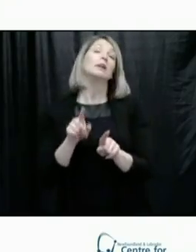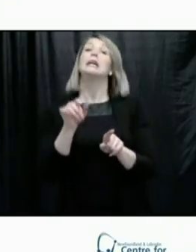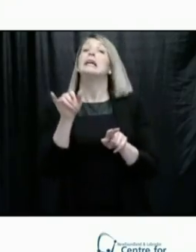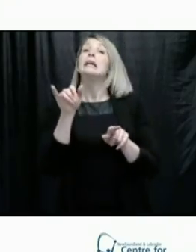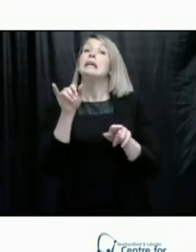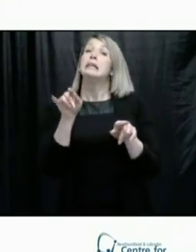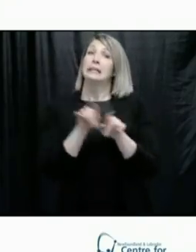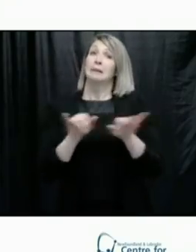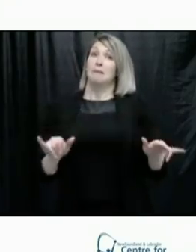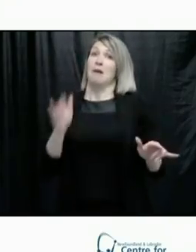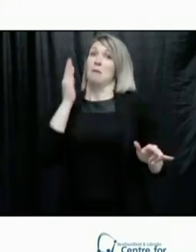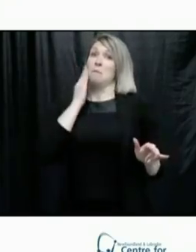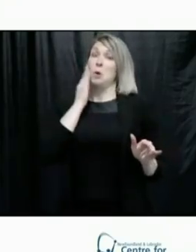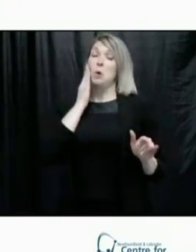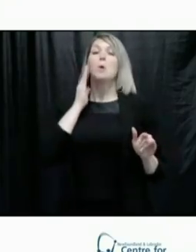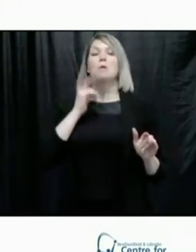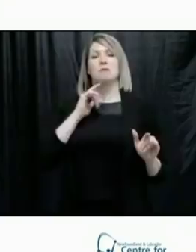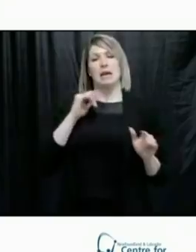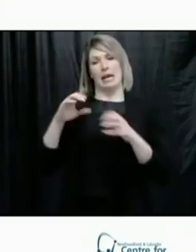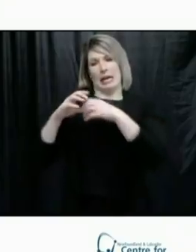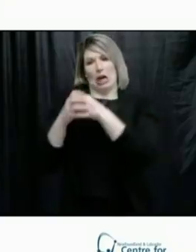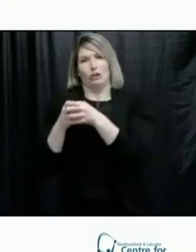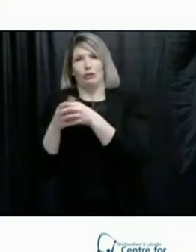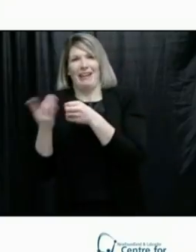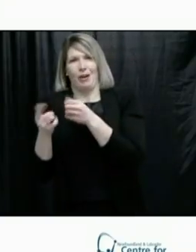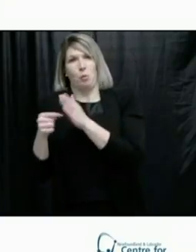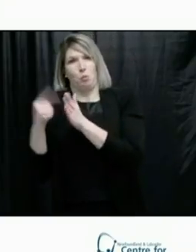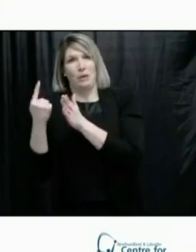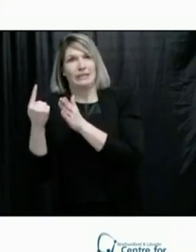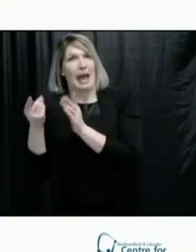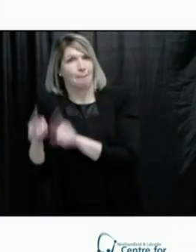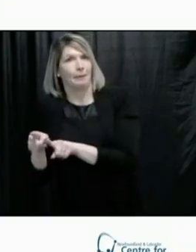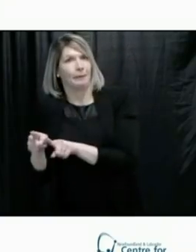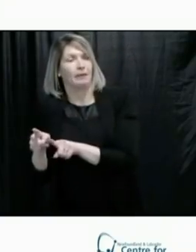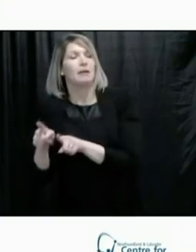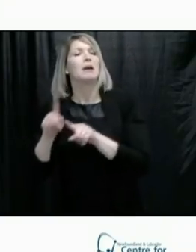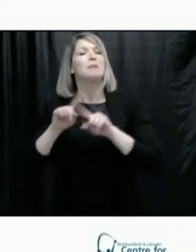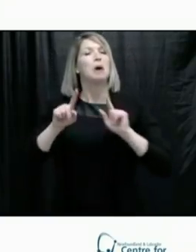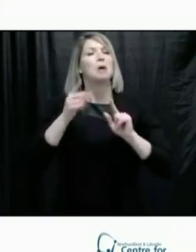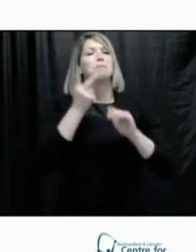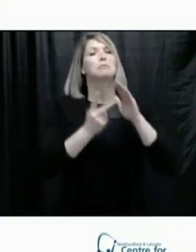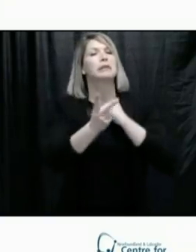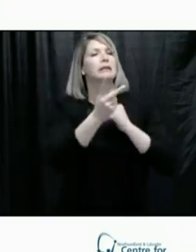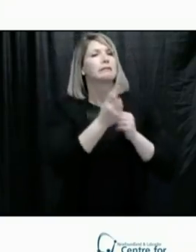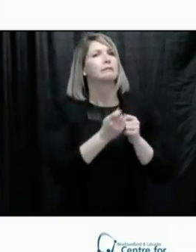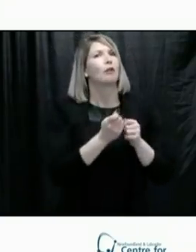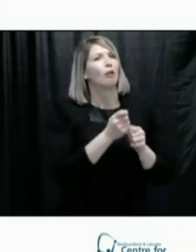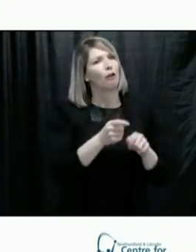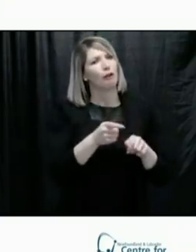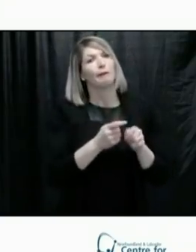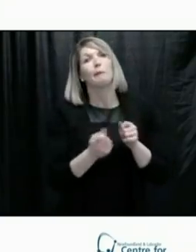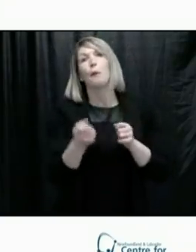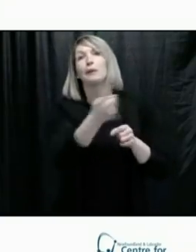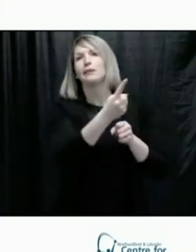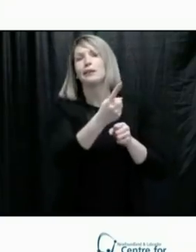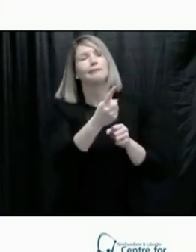POINT IN TIME IS MAYBE BUILD A MODEL THAT ACTUALLY LOOKS AND